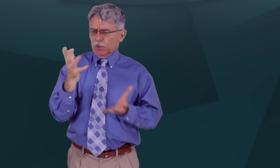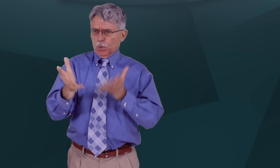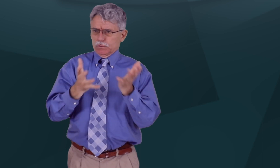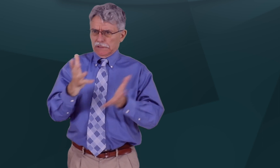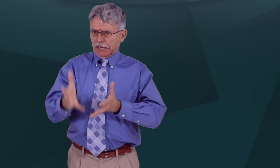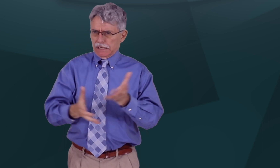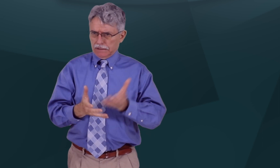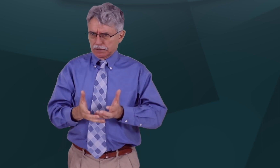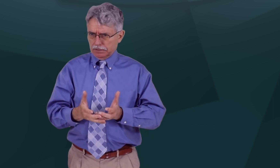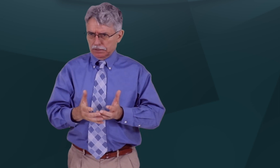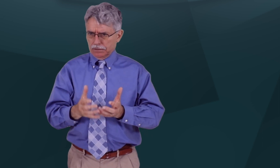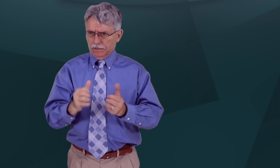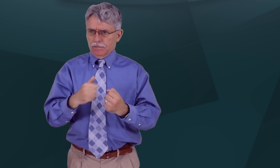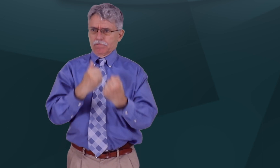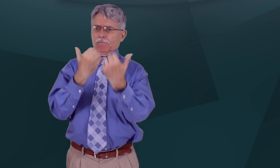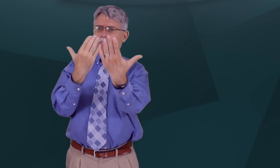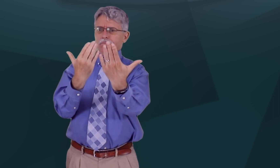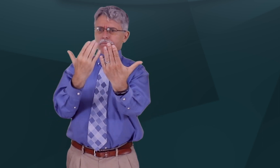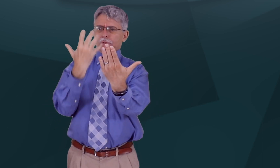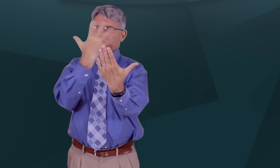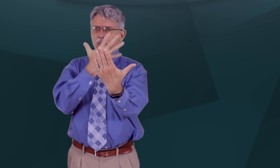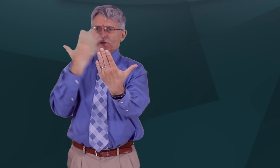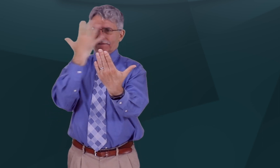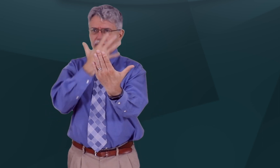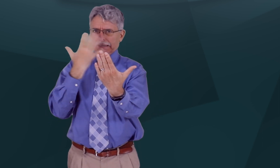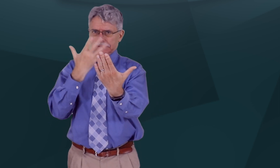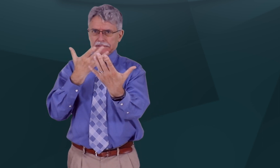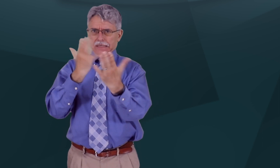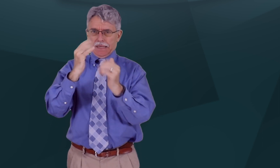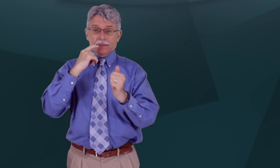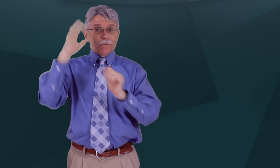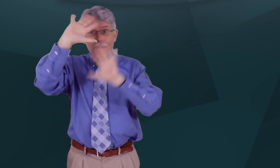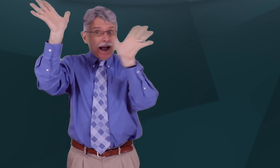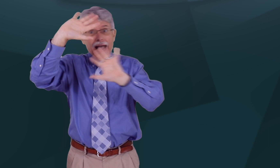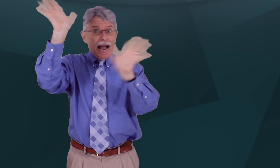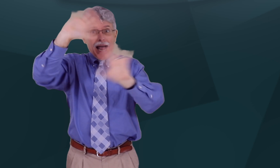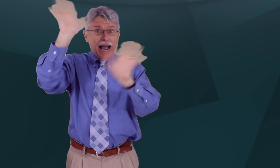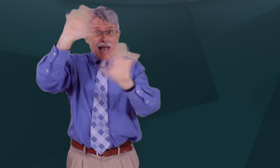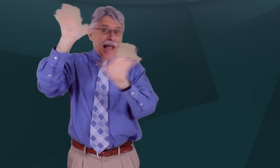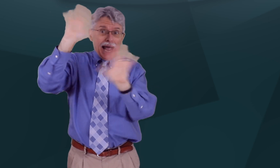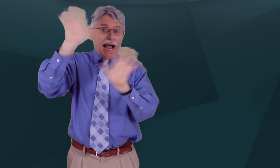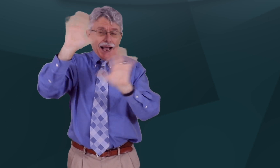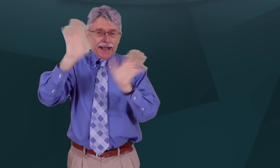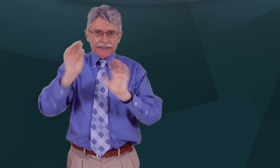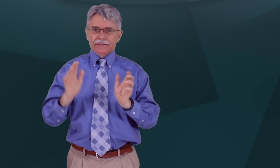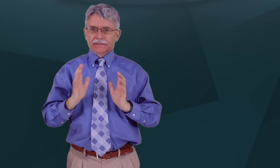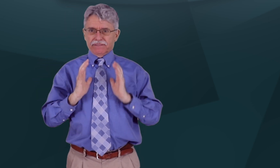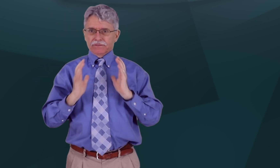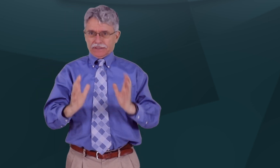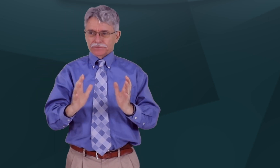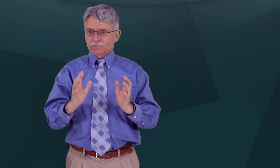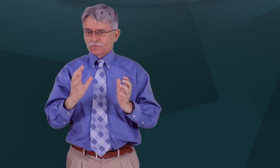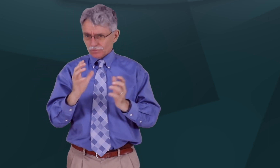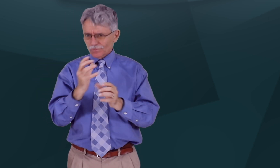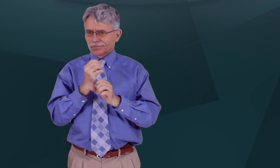Even if they don't sign, just to see their face. Even if all they do is wave back, that's fine.